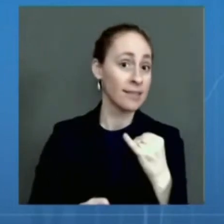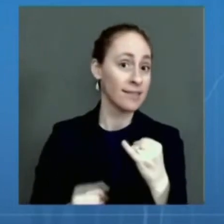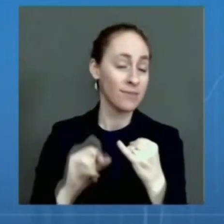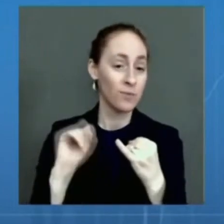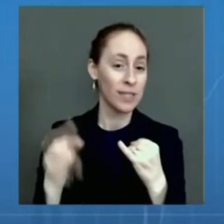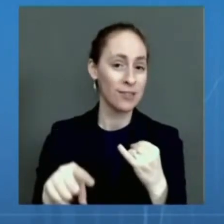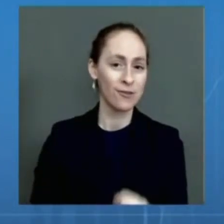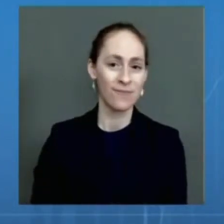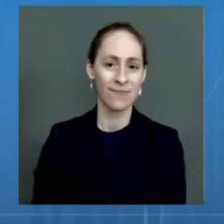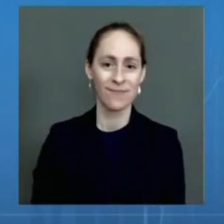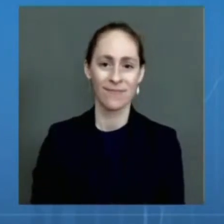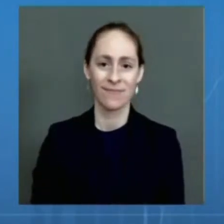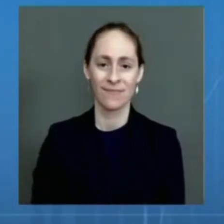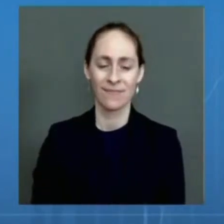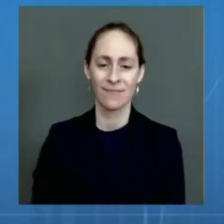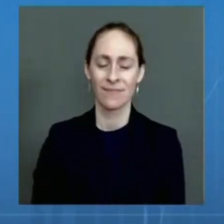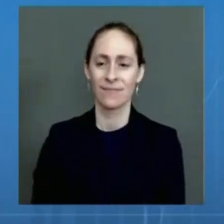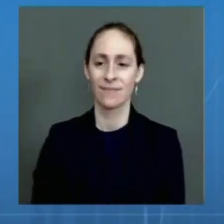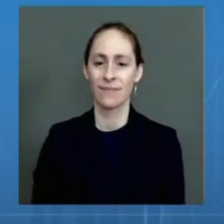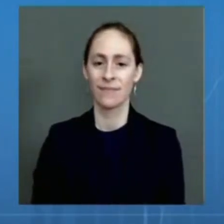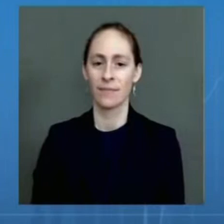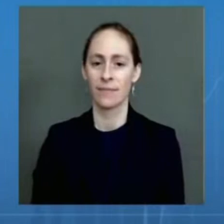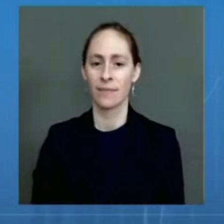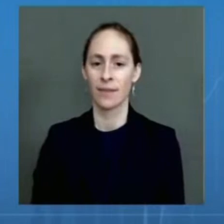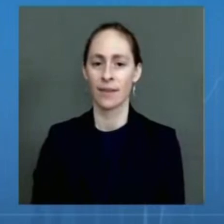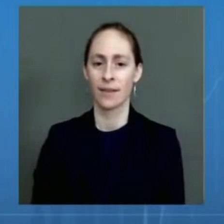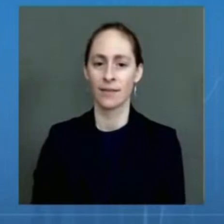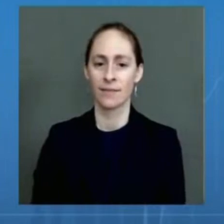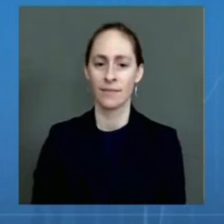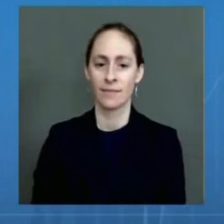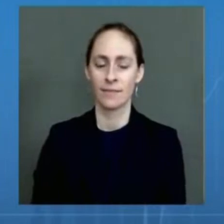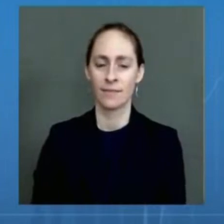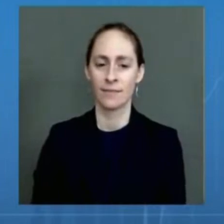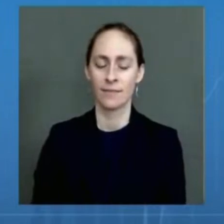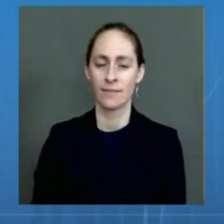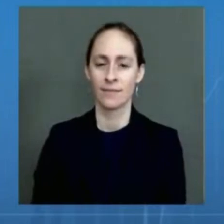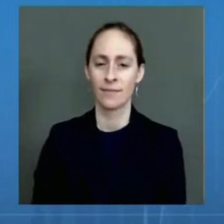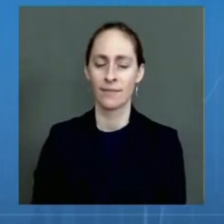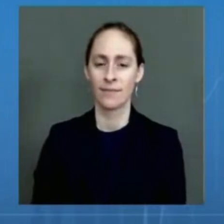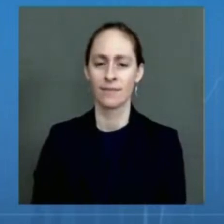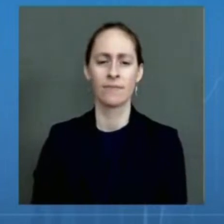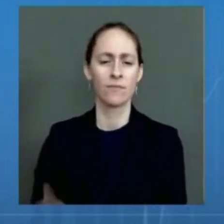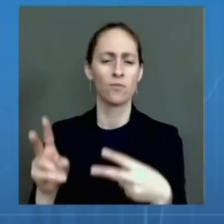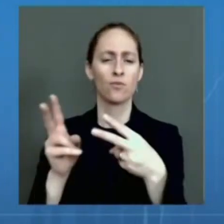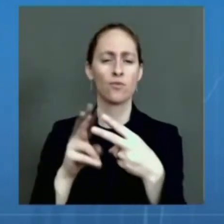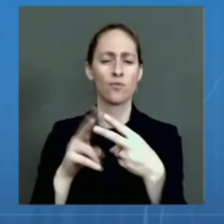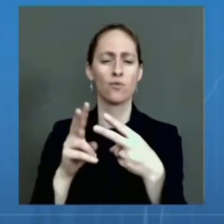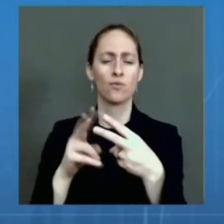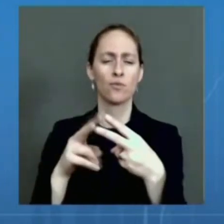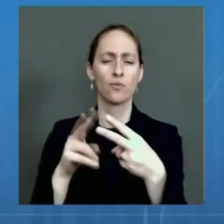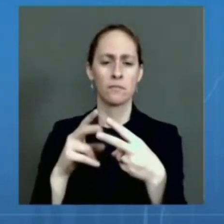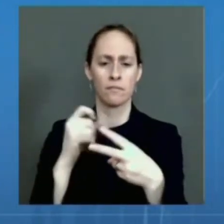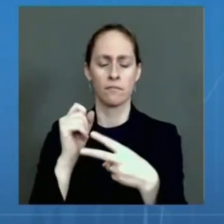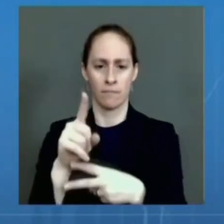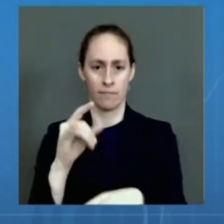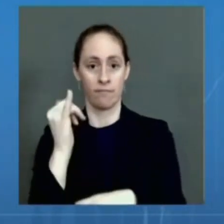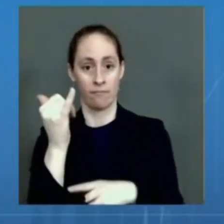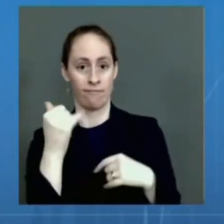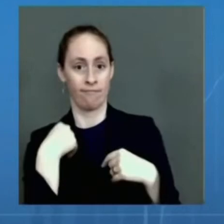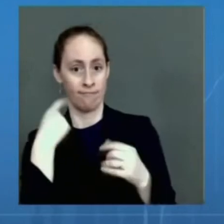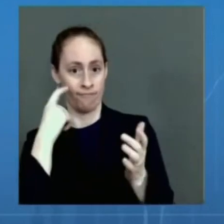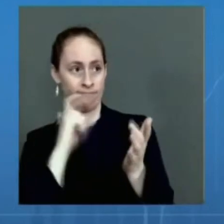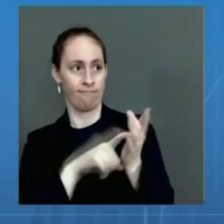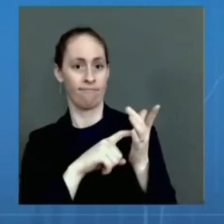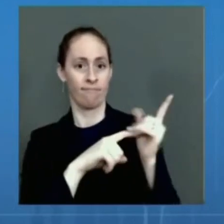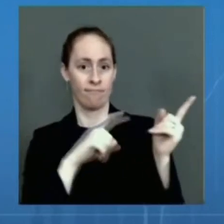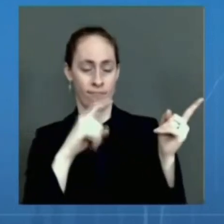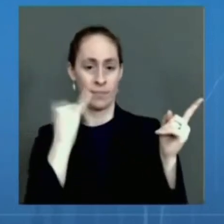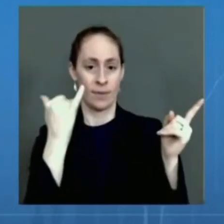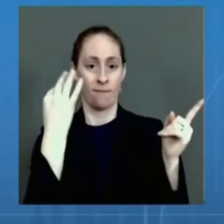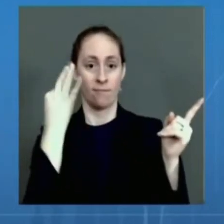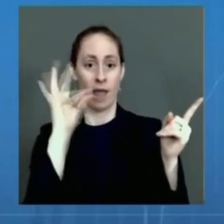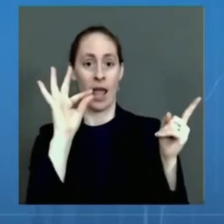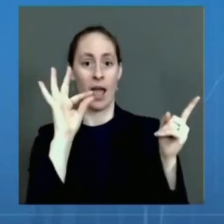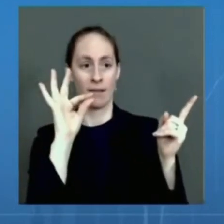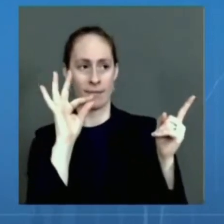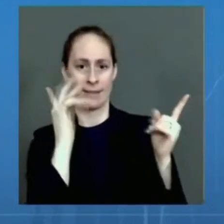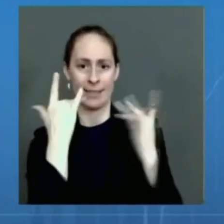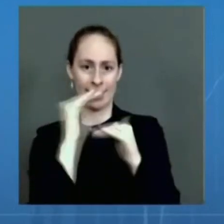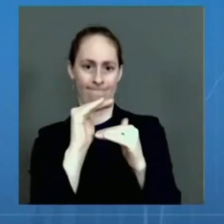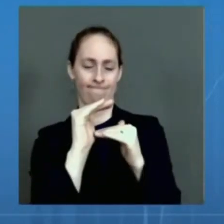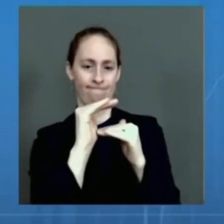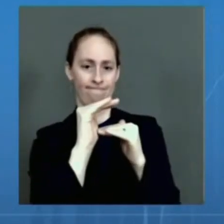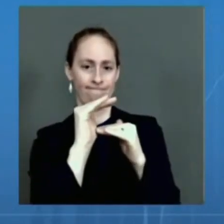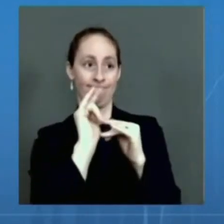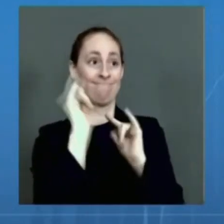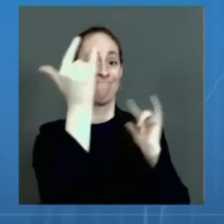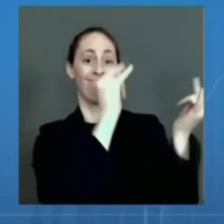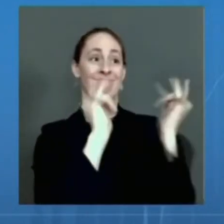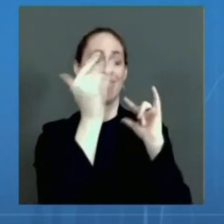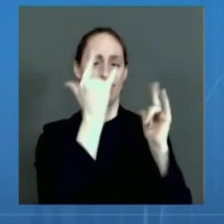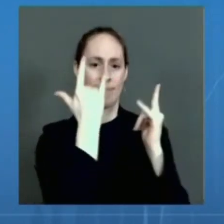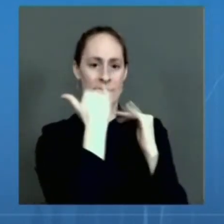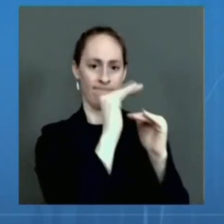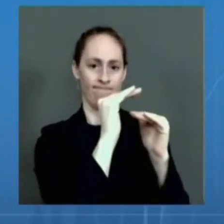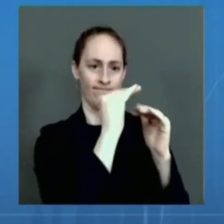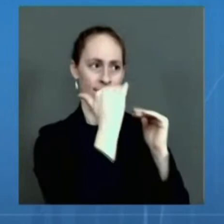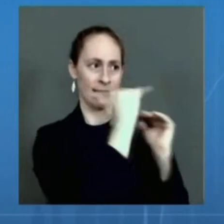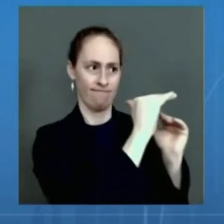KEVIN NEXT QUESTION.